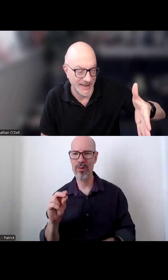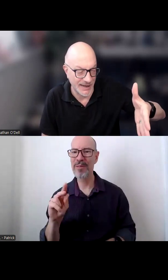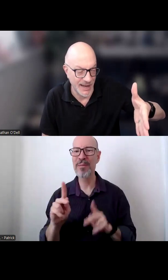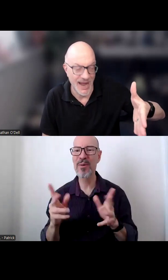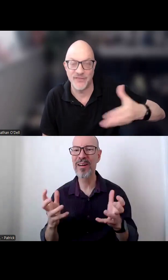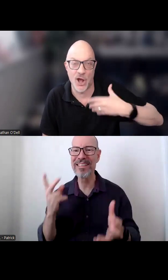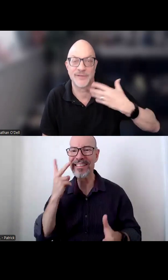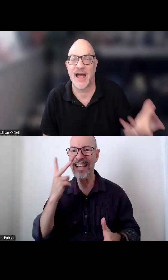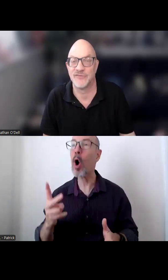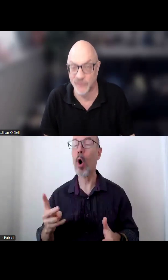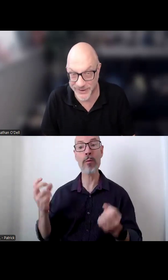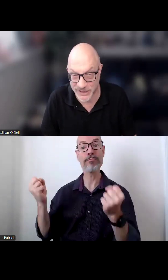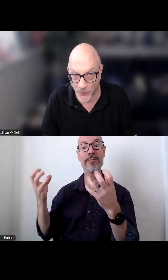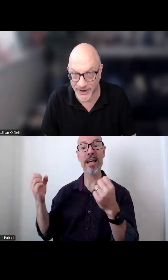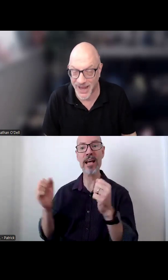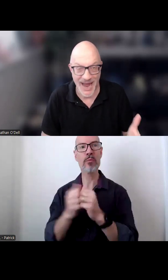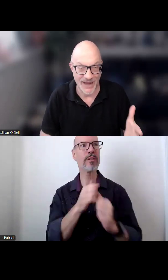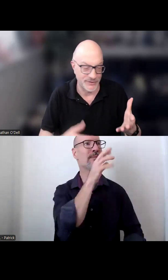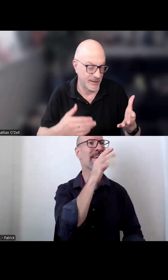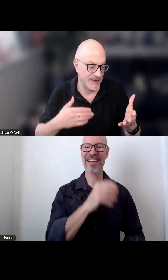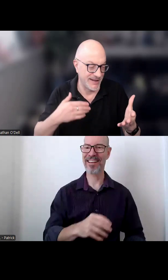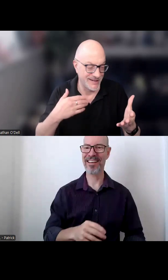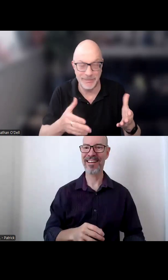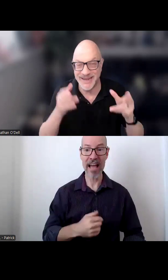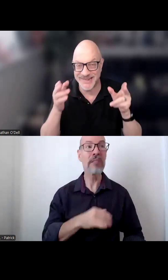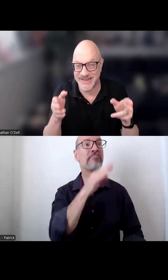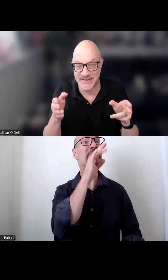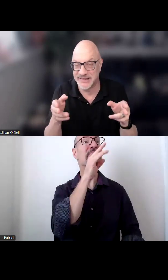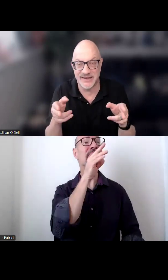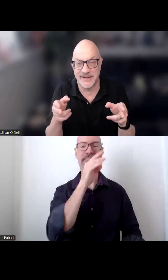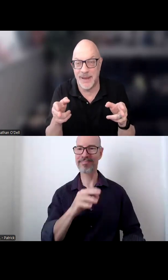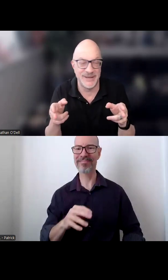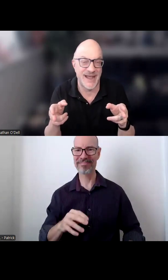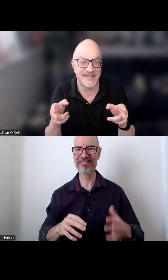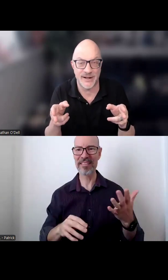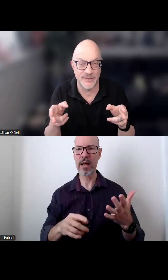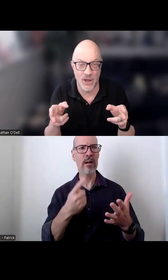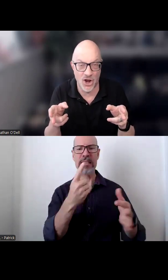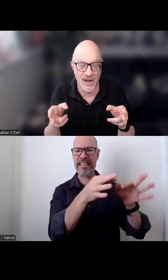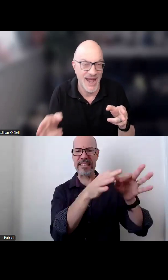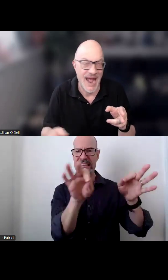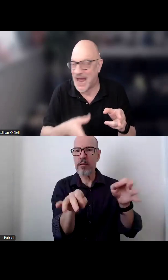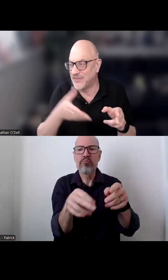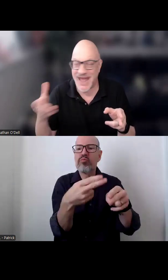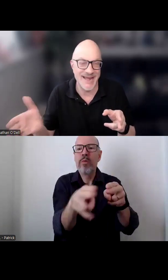may want to make an ASL video of somebody speaking, and they also have the voice going, and somebody can speak a sentence